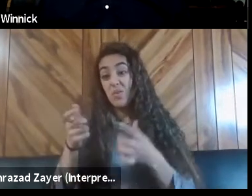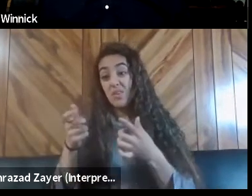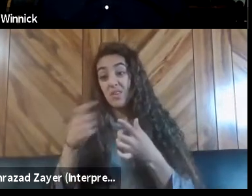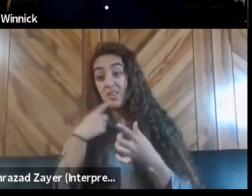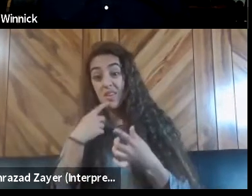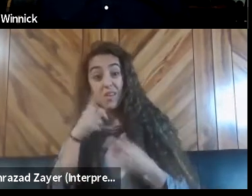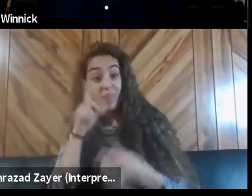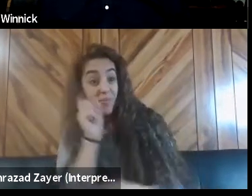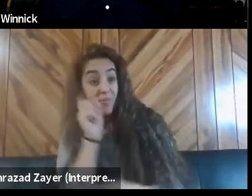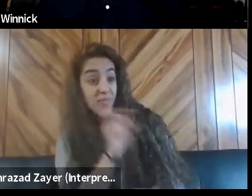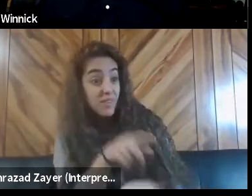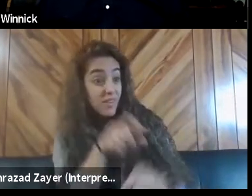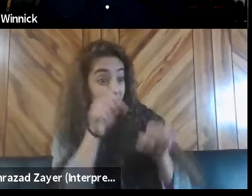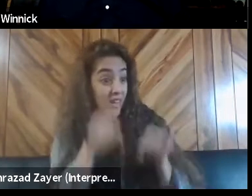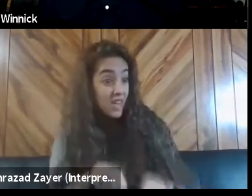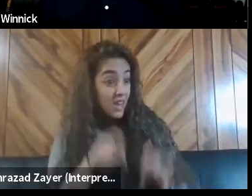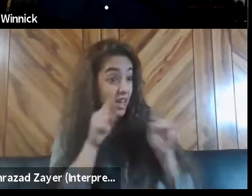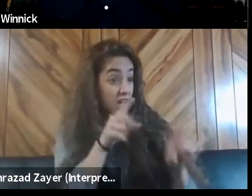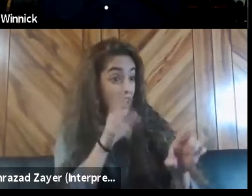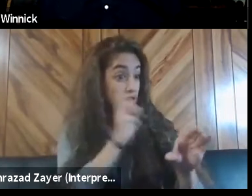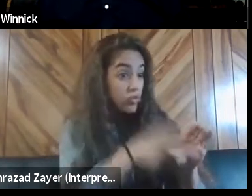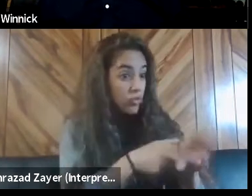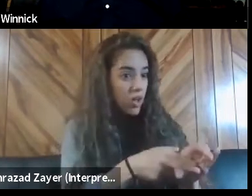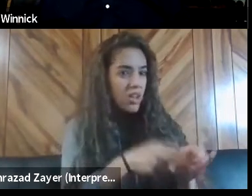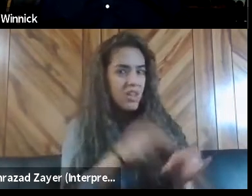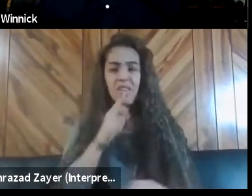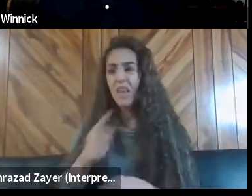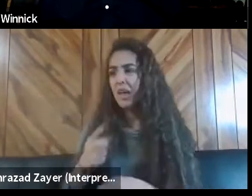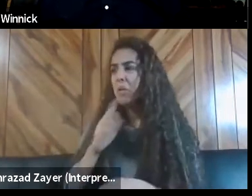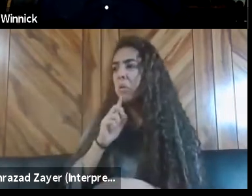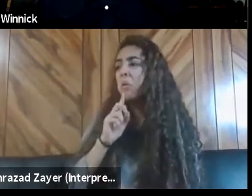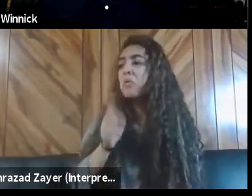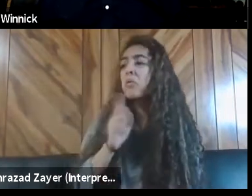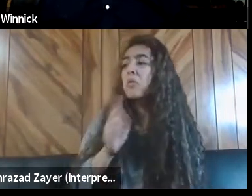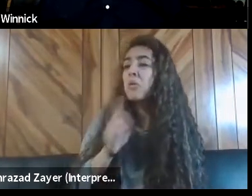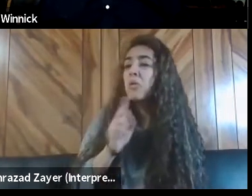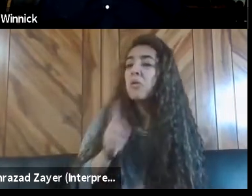you can come. And then when he got to wherever they agreed to